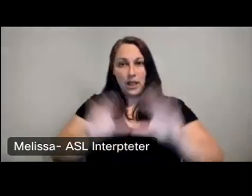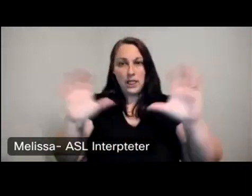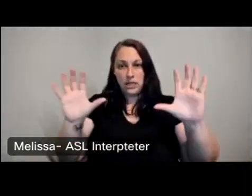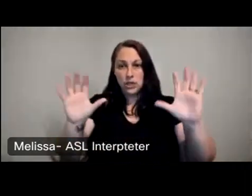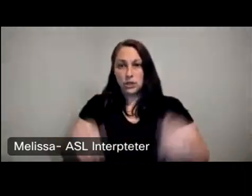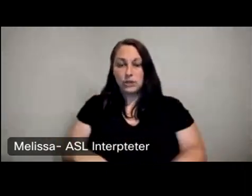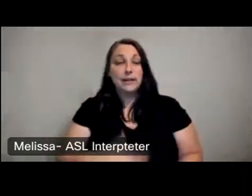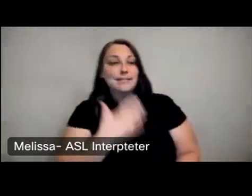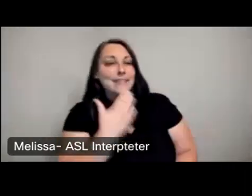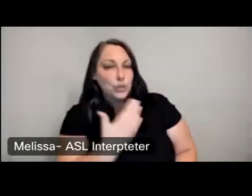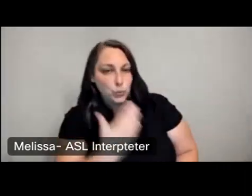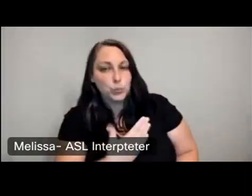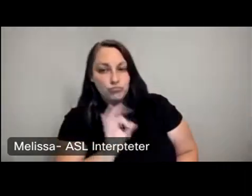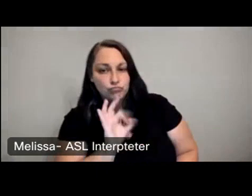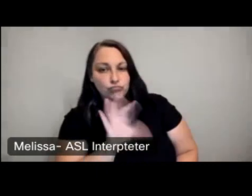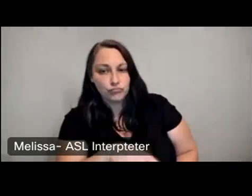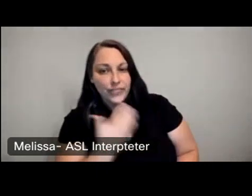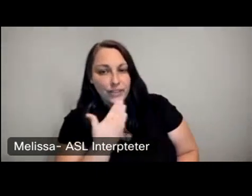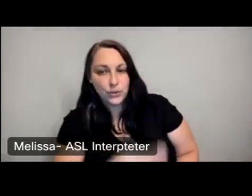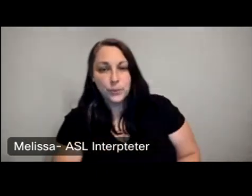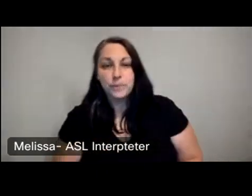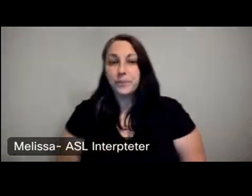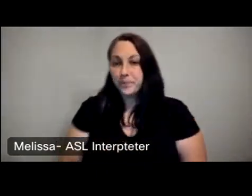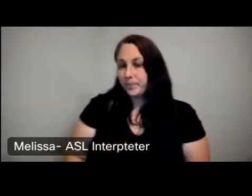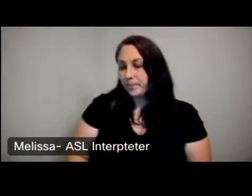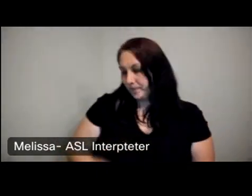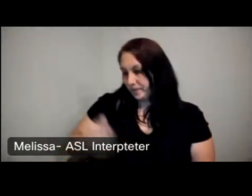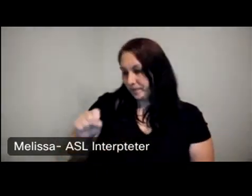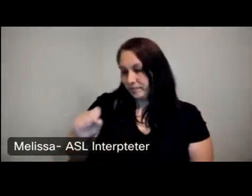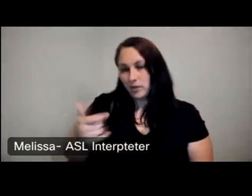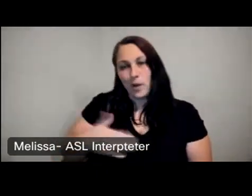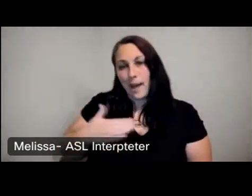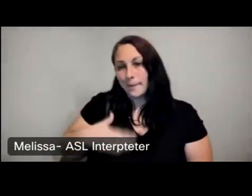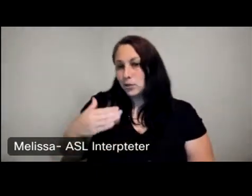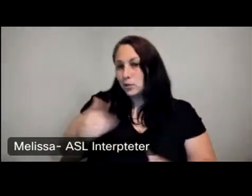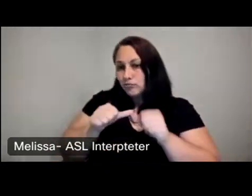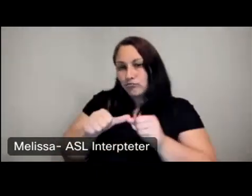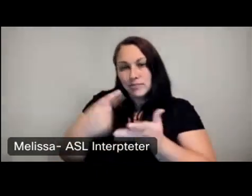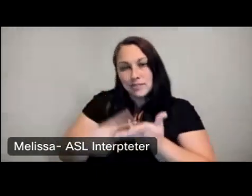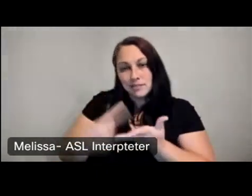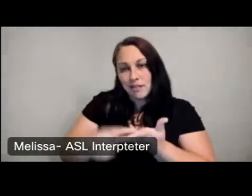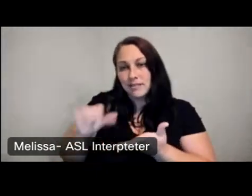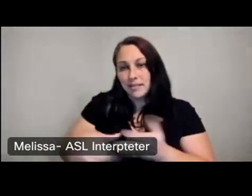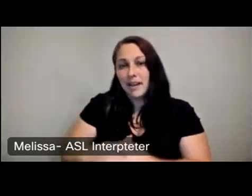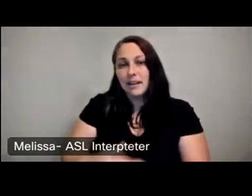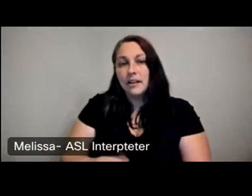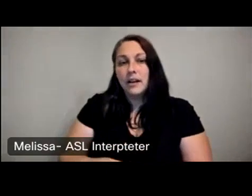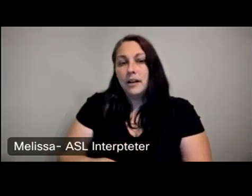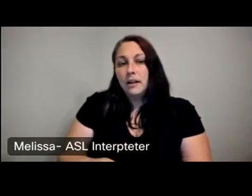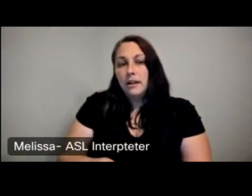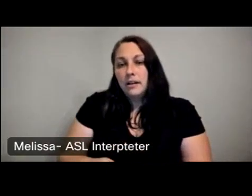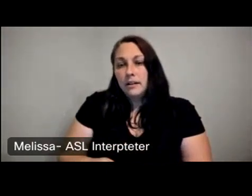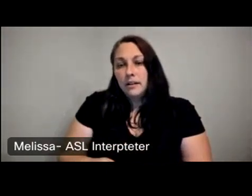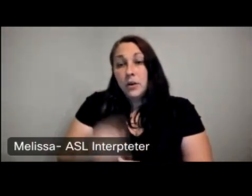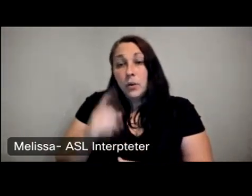for that yeah we're happy to to discuss that and one of the things I think throughout this process